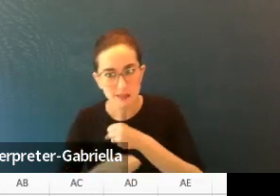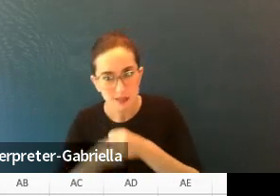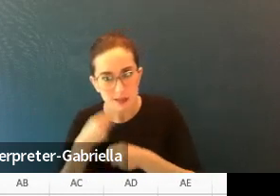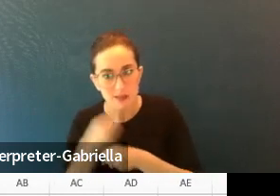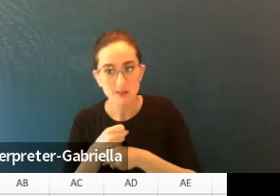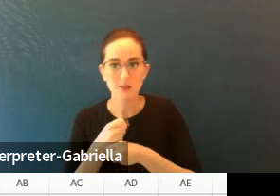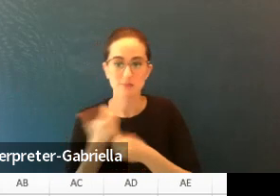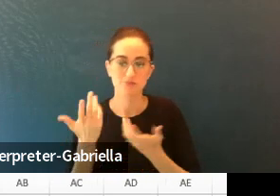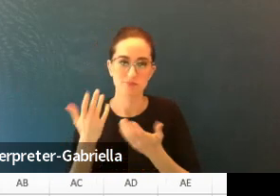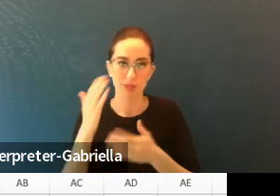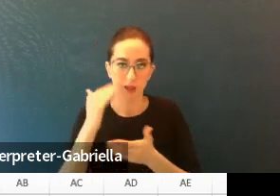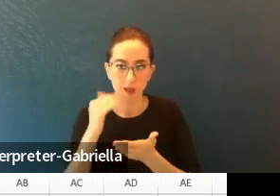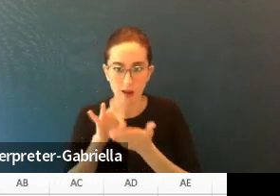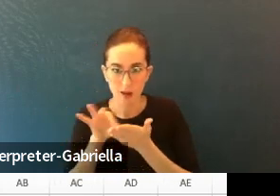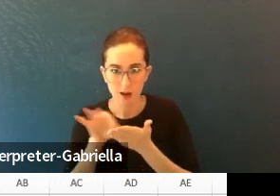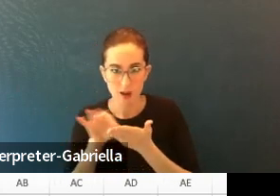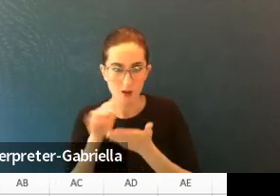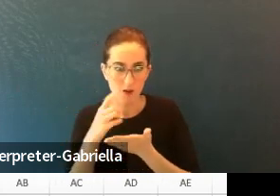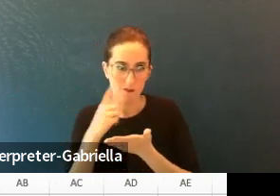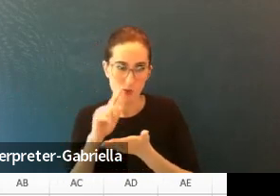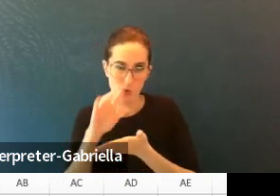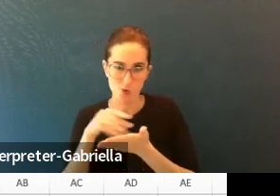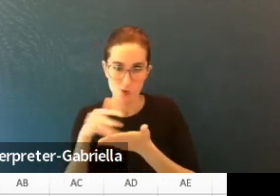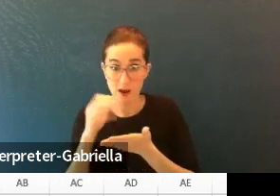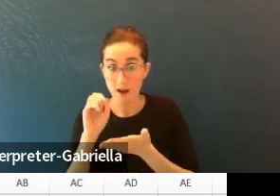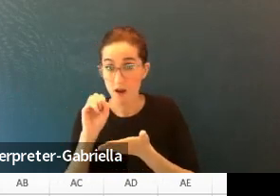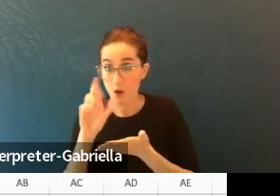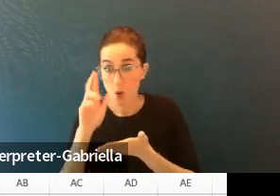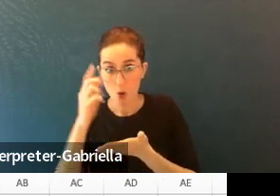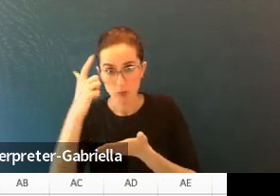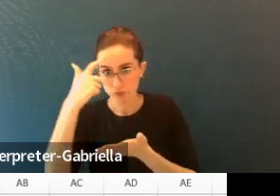if you wanted to create your own graphs or do some.